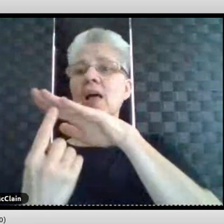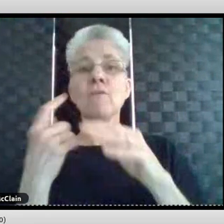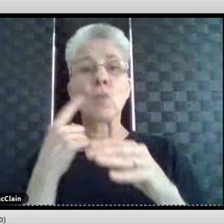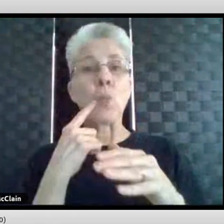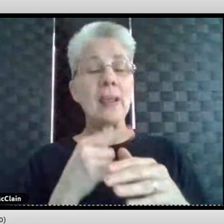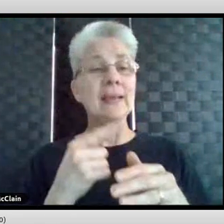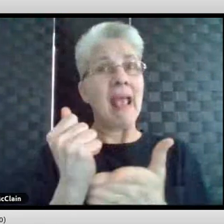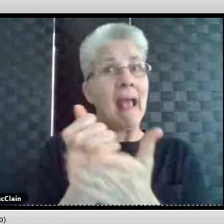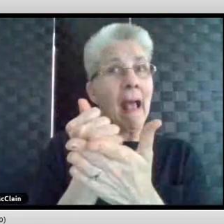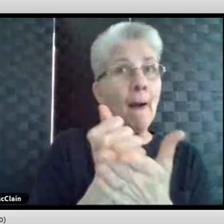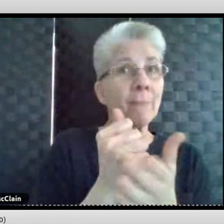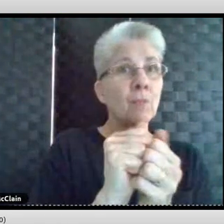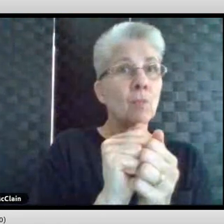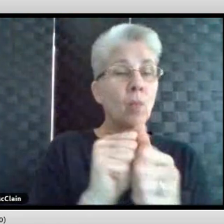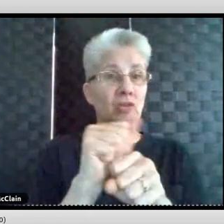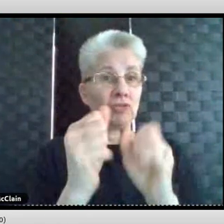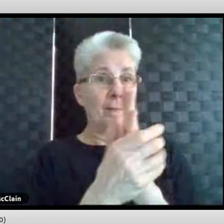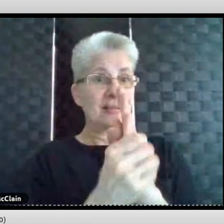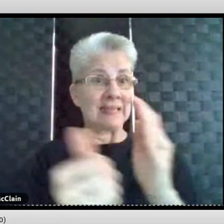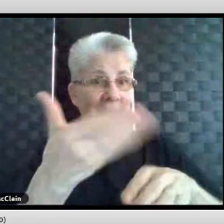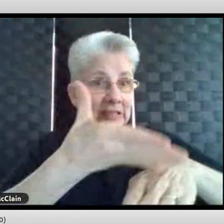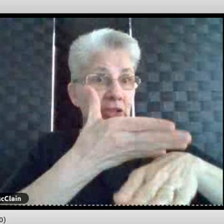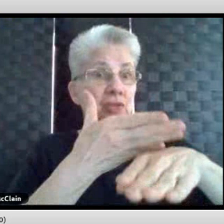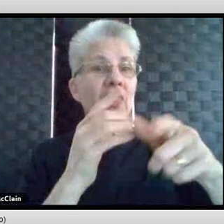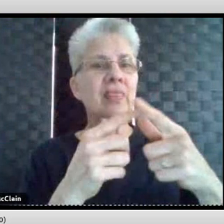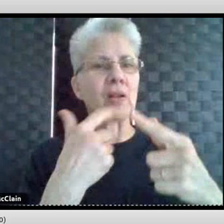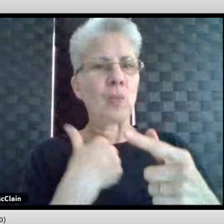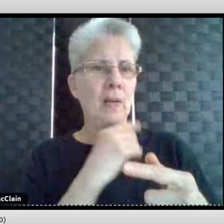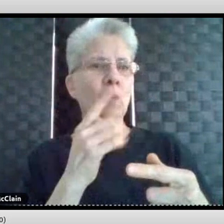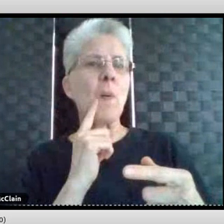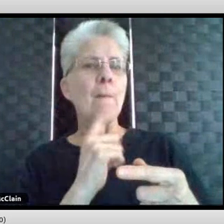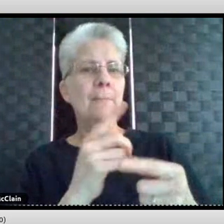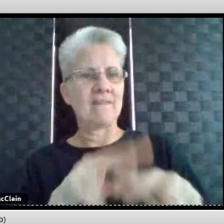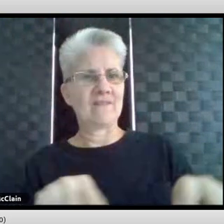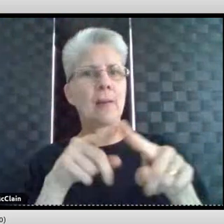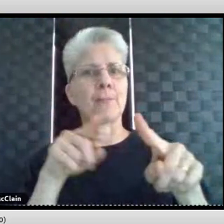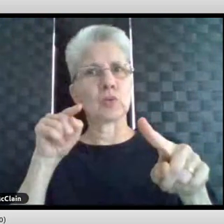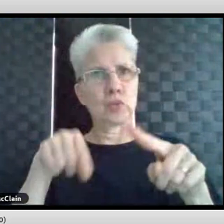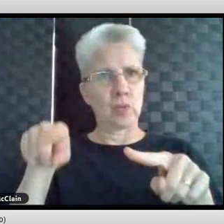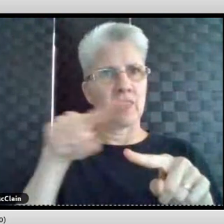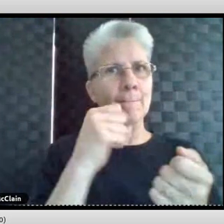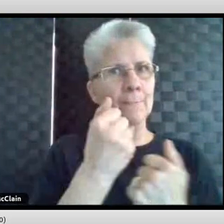and help them with their job skills, then we're going to be valuable to them.